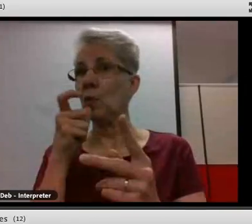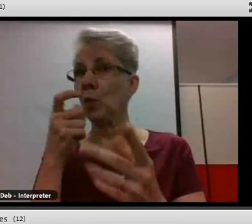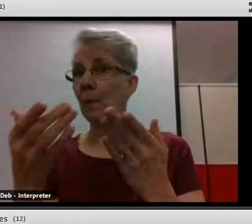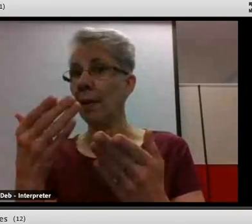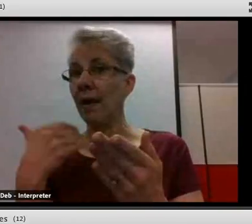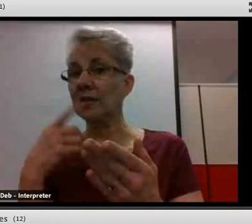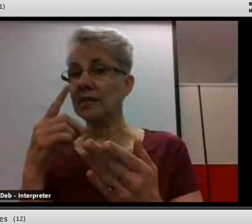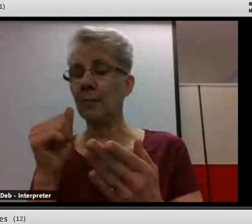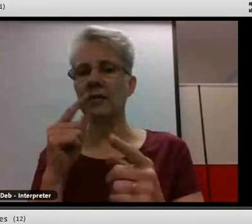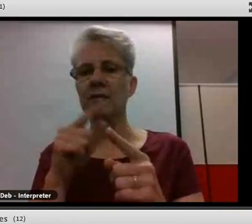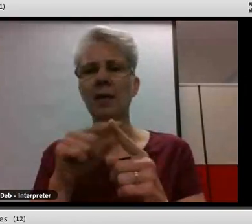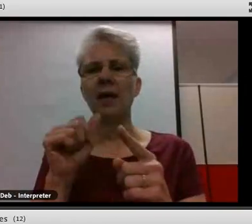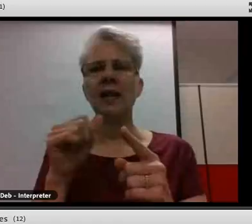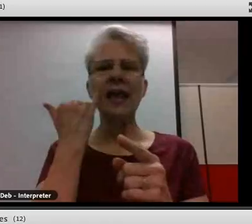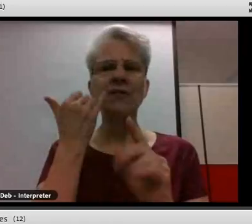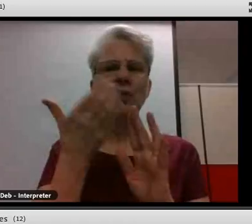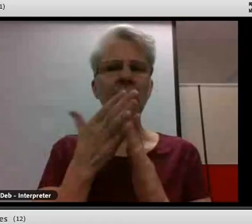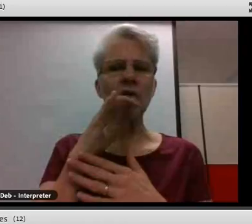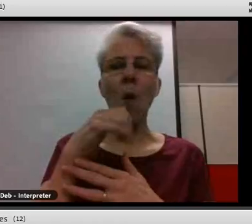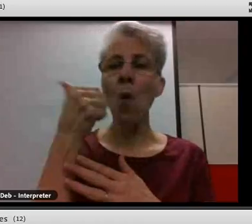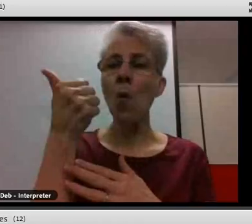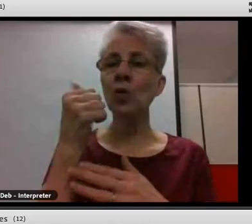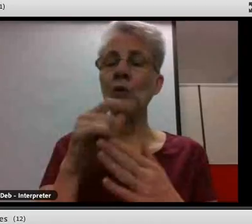actually receive disability benefits.